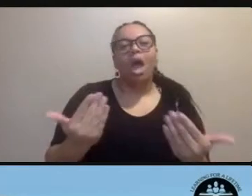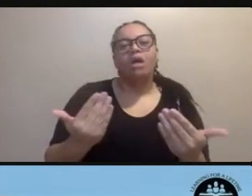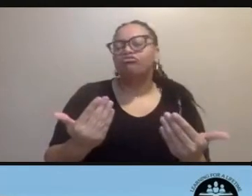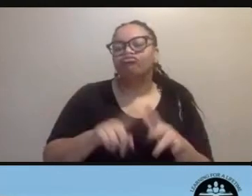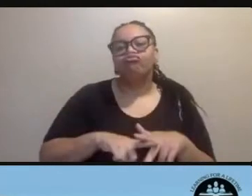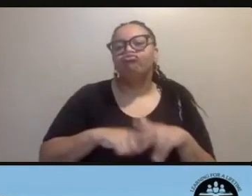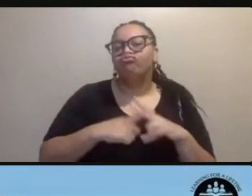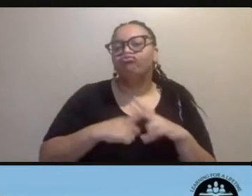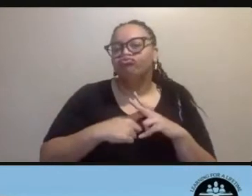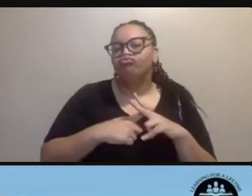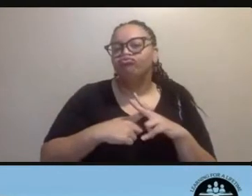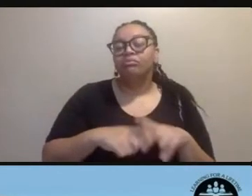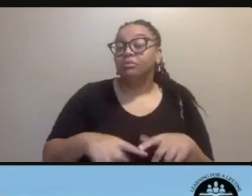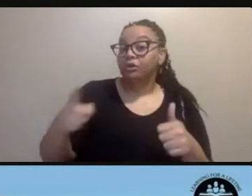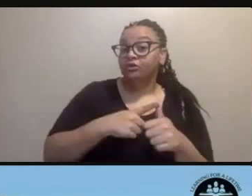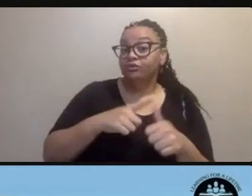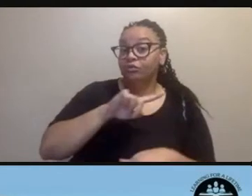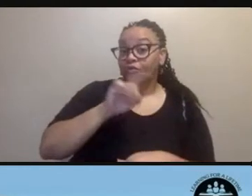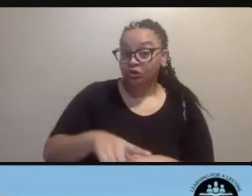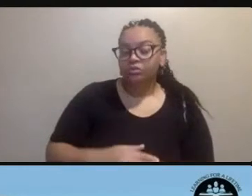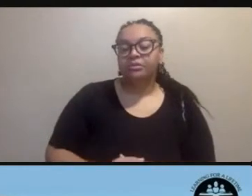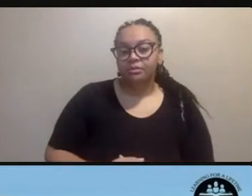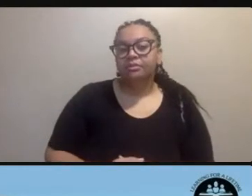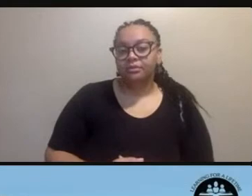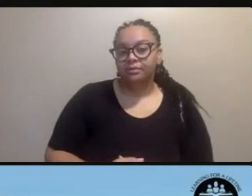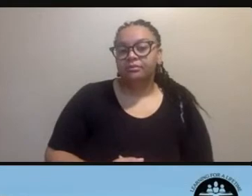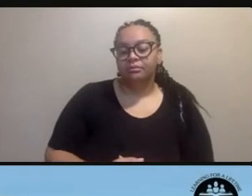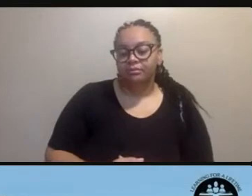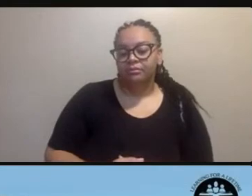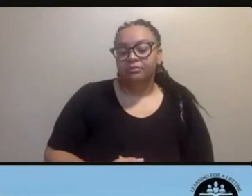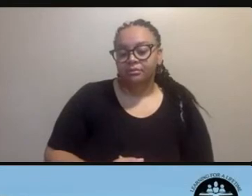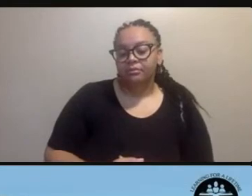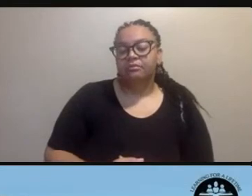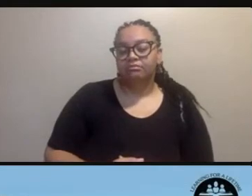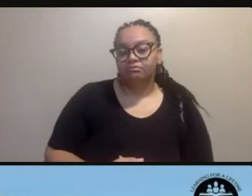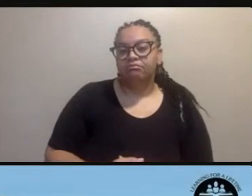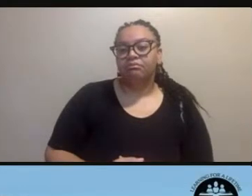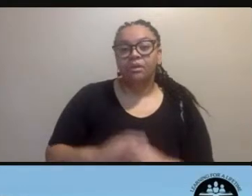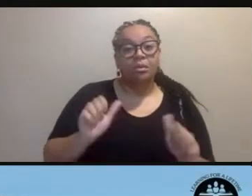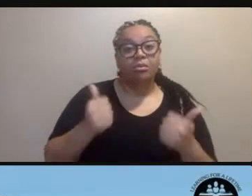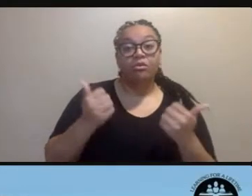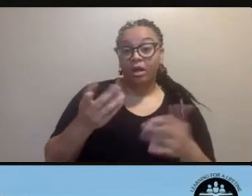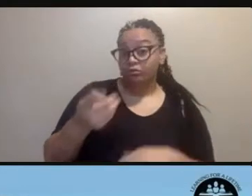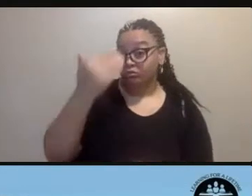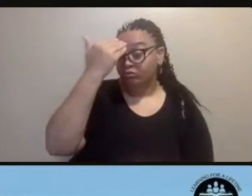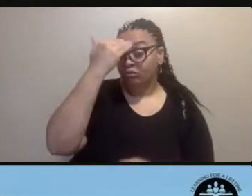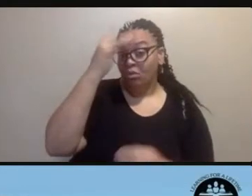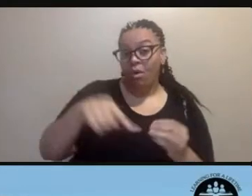ASK THE QUESTIONS TODAY? THANK YOU, MR. SALAZAR.